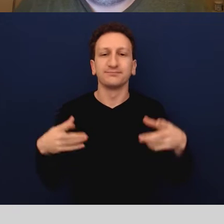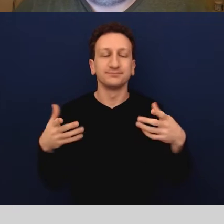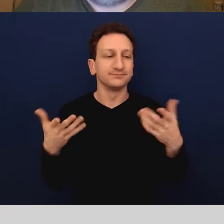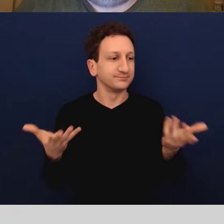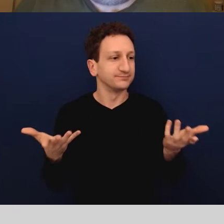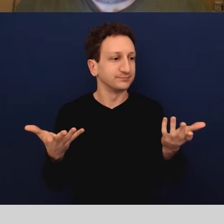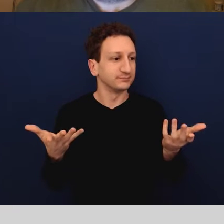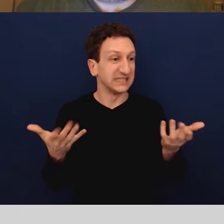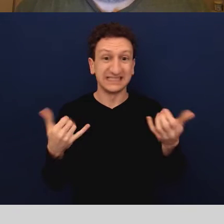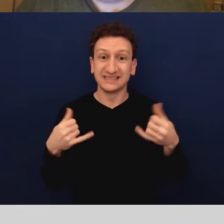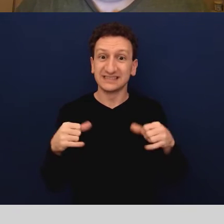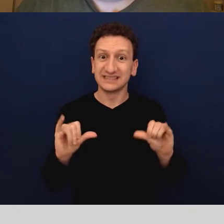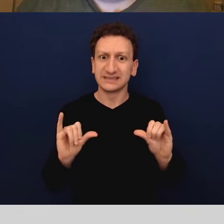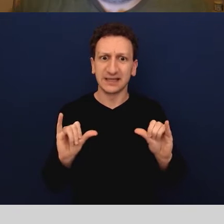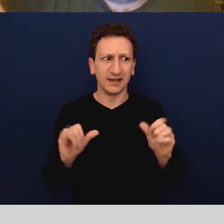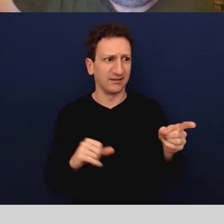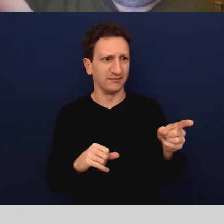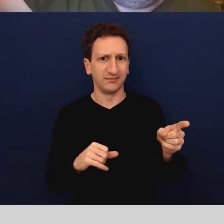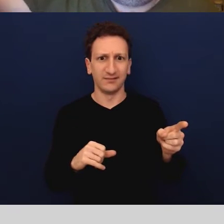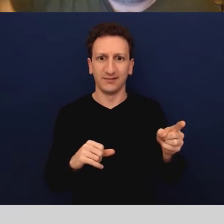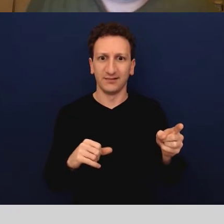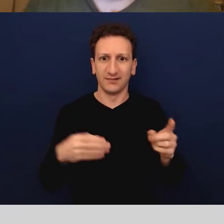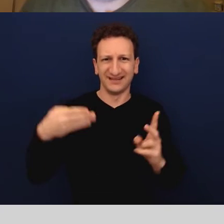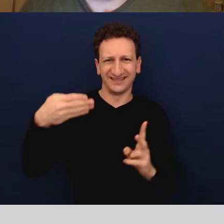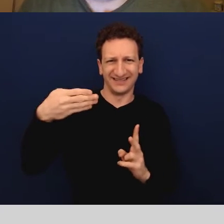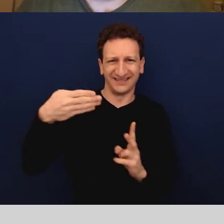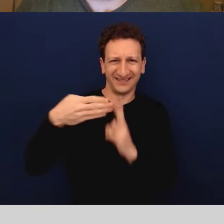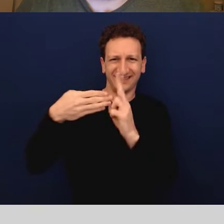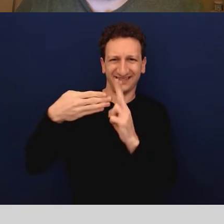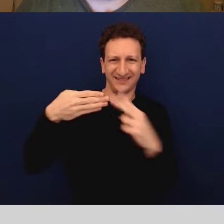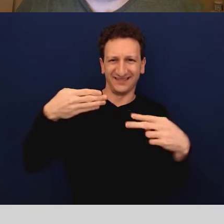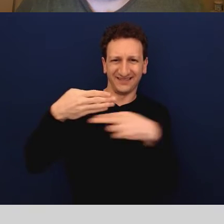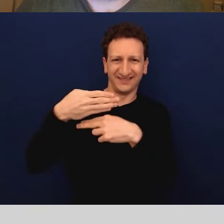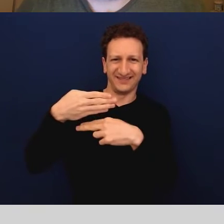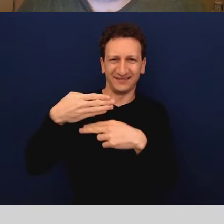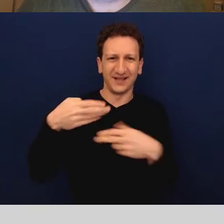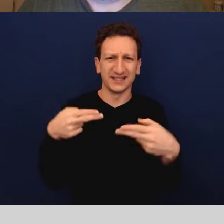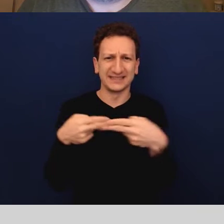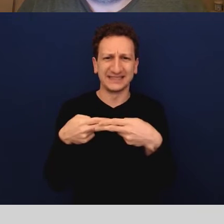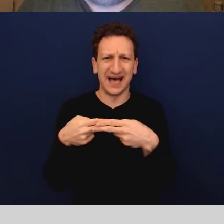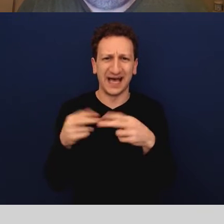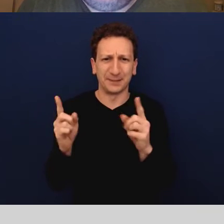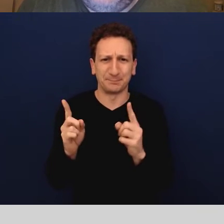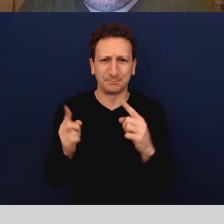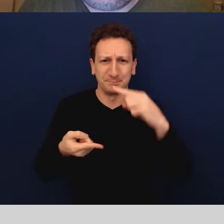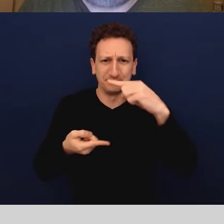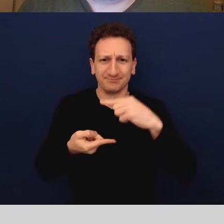Even so, it already falls off the side a little bit as you can see, and even so,